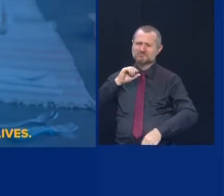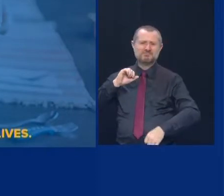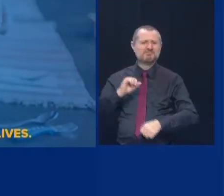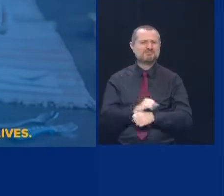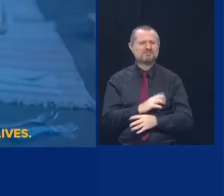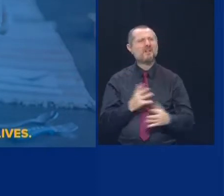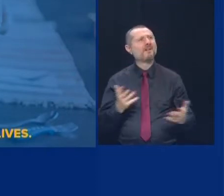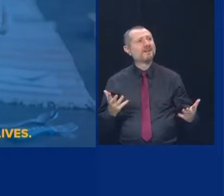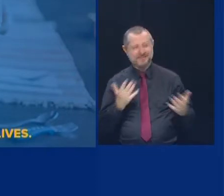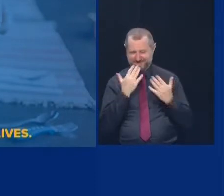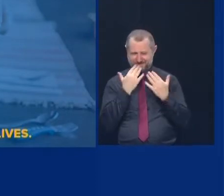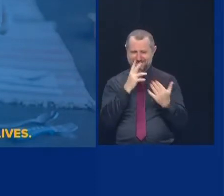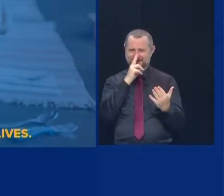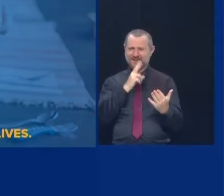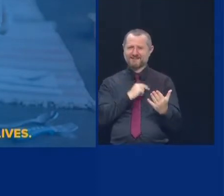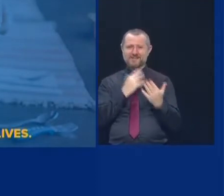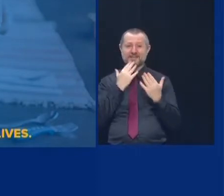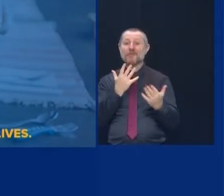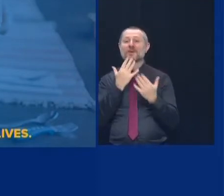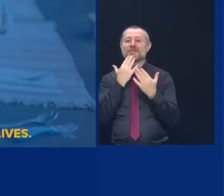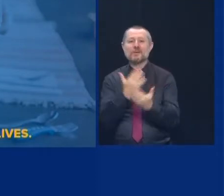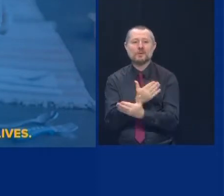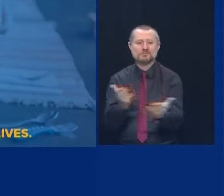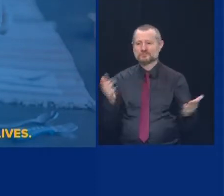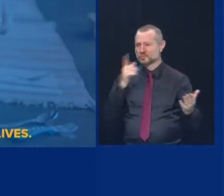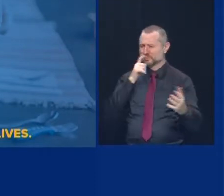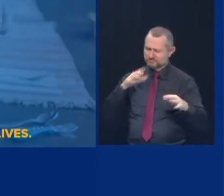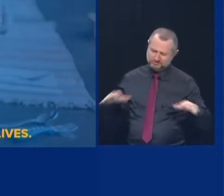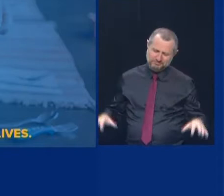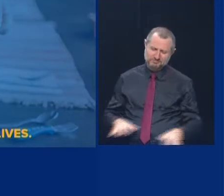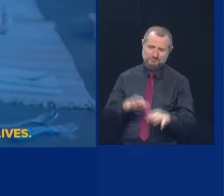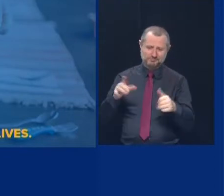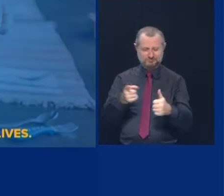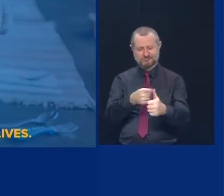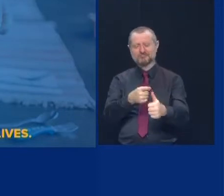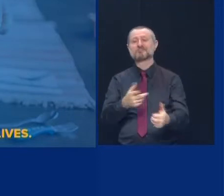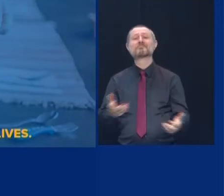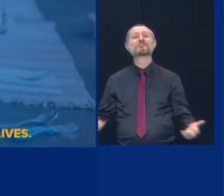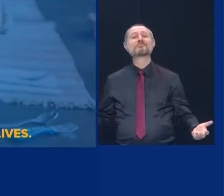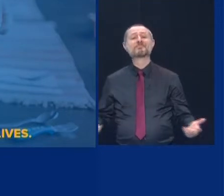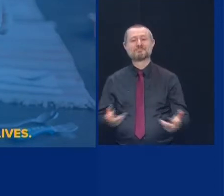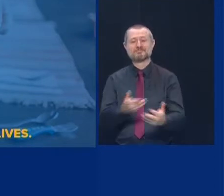AND LET'S THINK OF THANKSGIVING AS A TIME TO, YES, REALLY GIVE